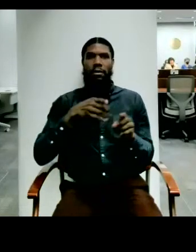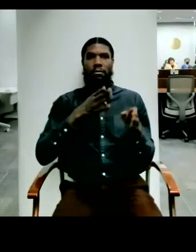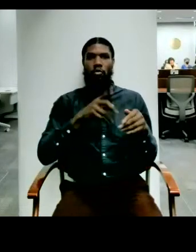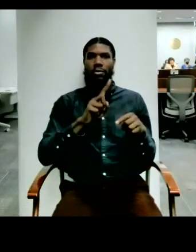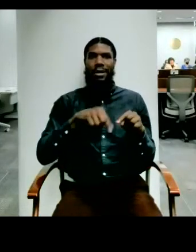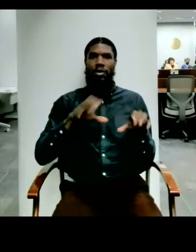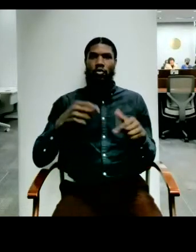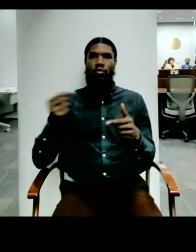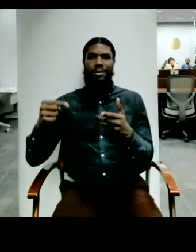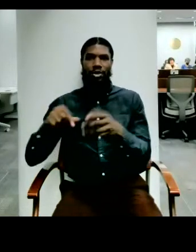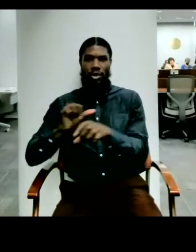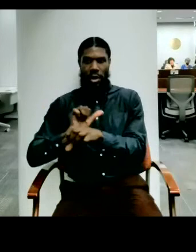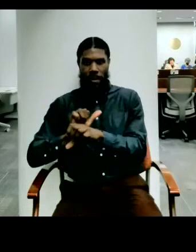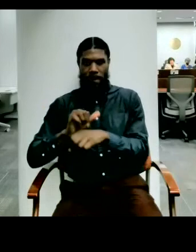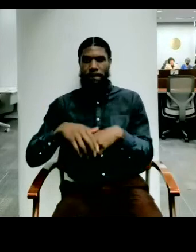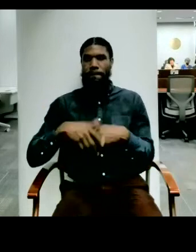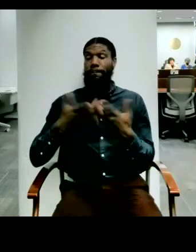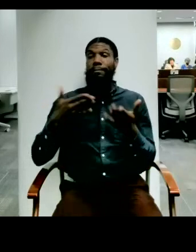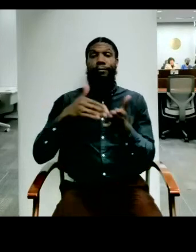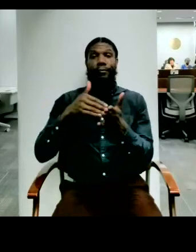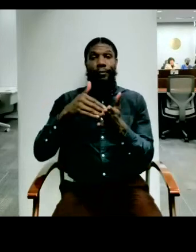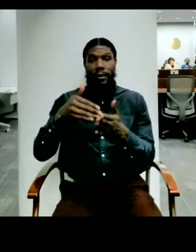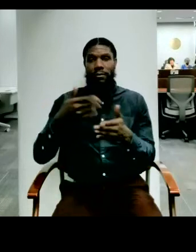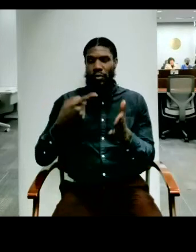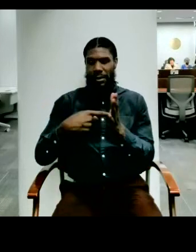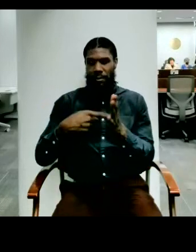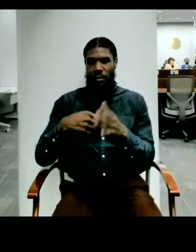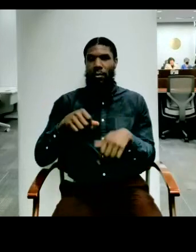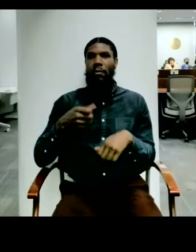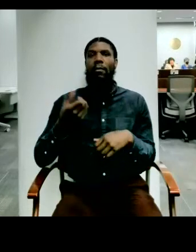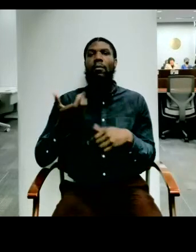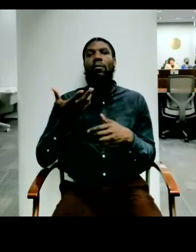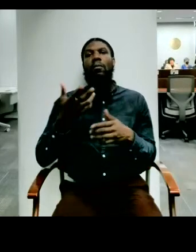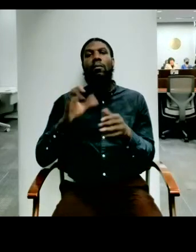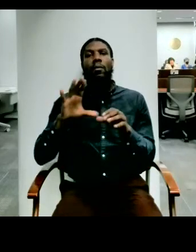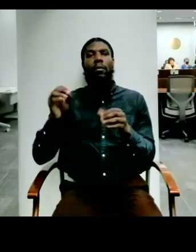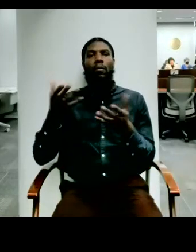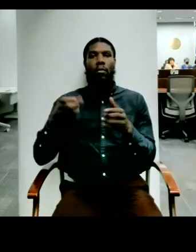We often see, for example, that companies want bilingual workers to put